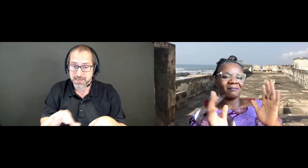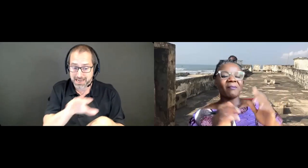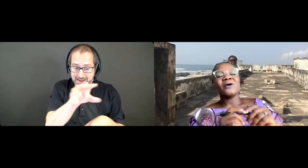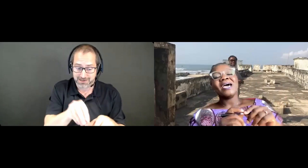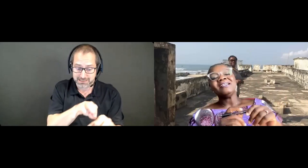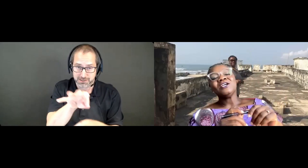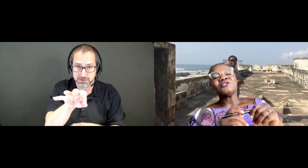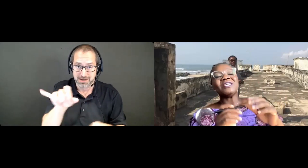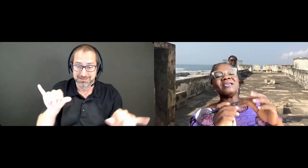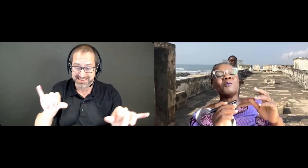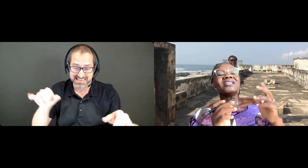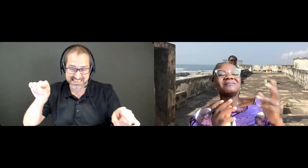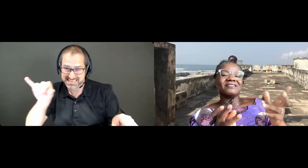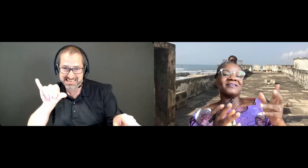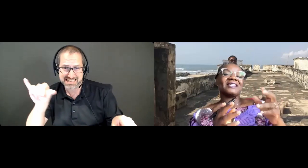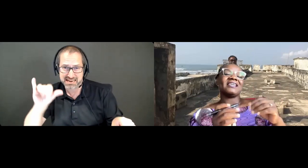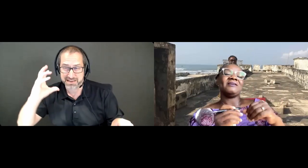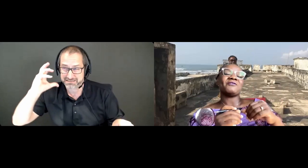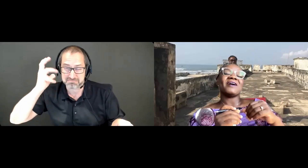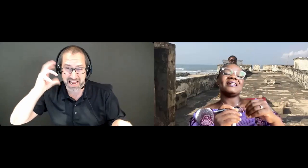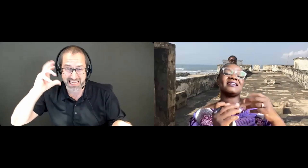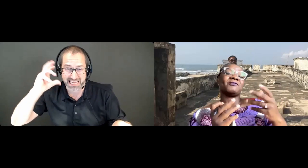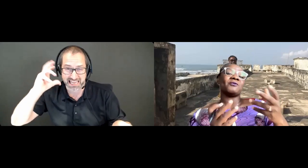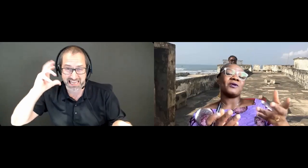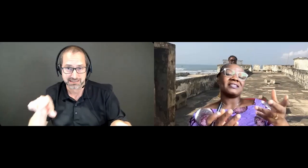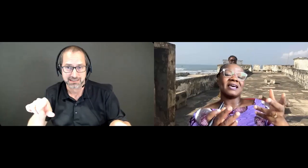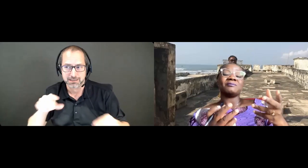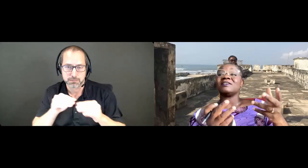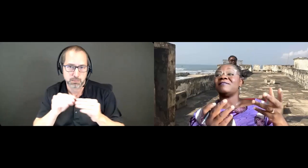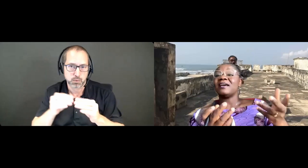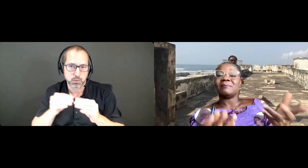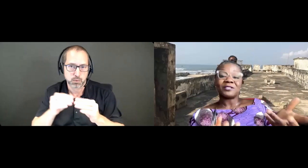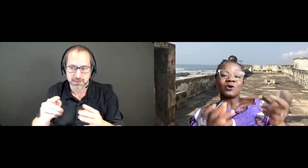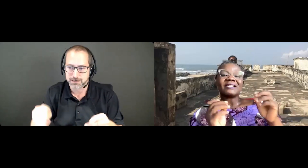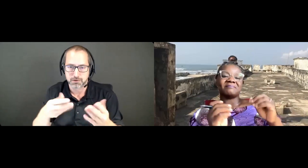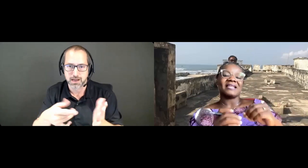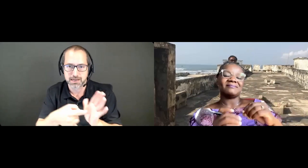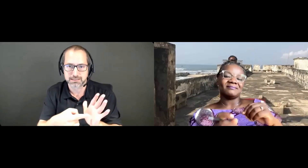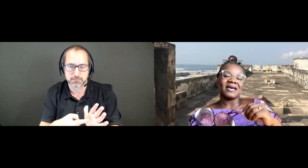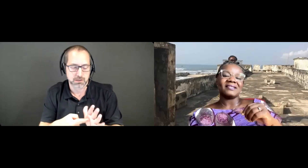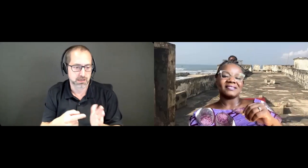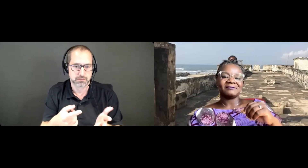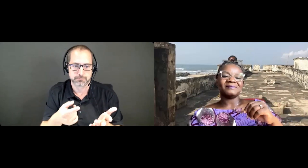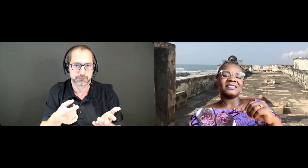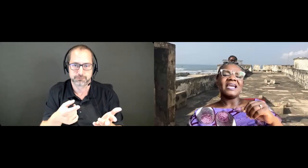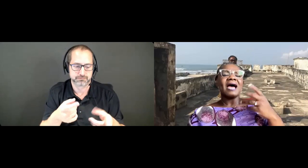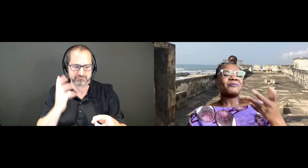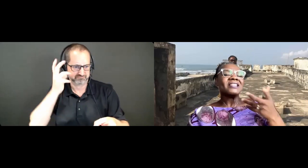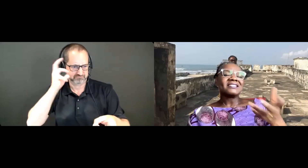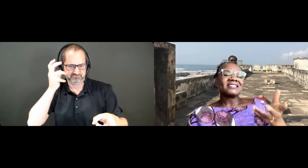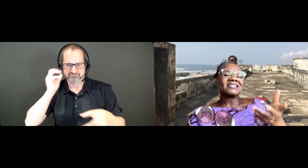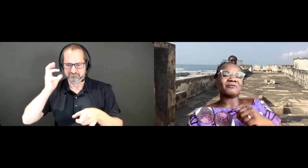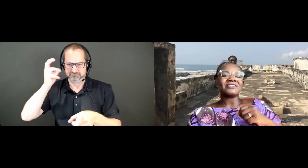Right? To be more specific, he provided several examples of episodic madness. I bring this account